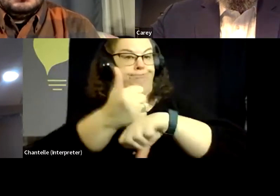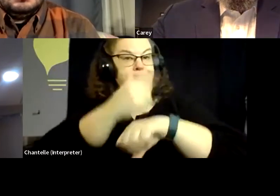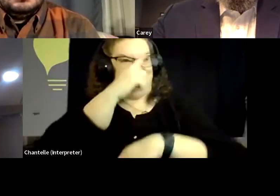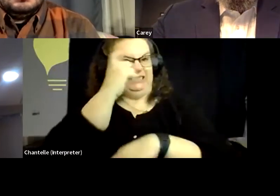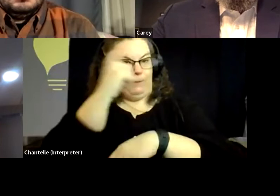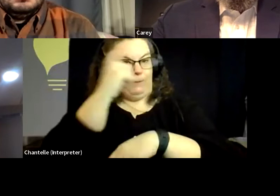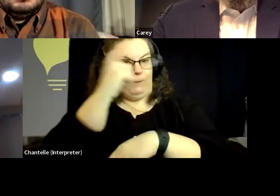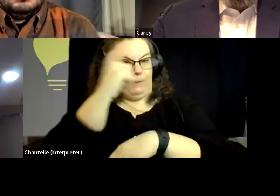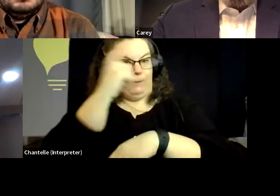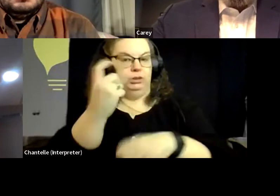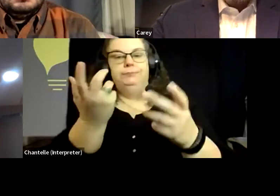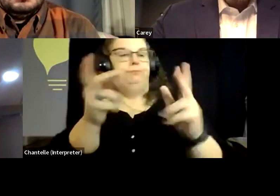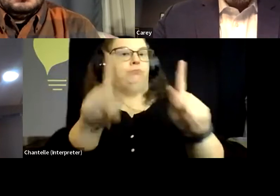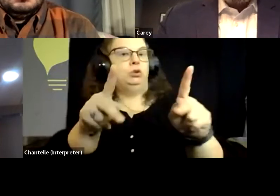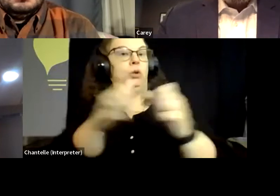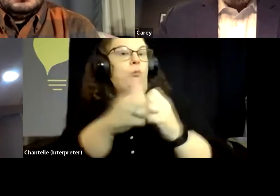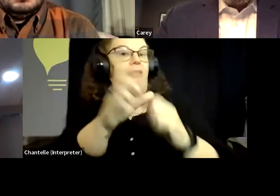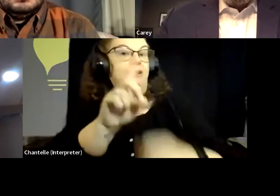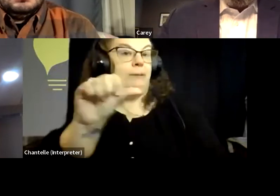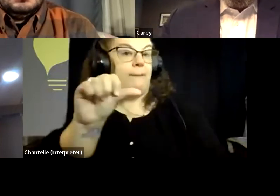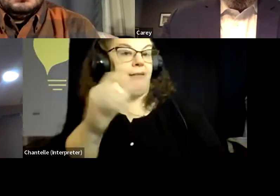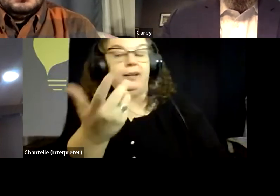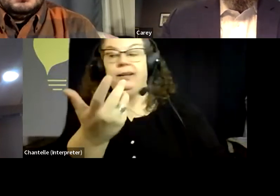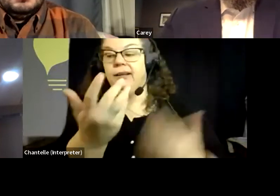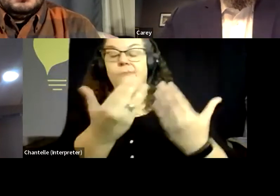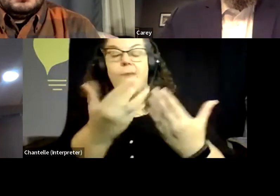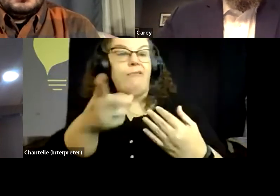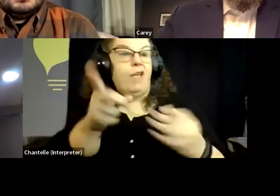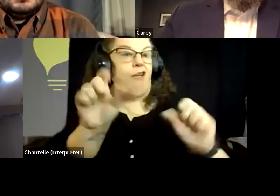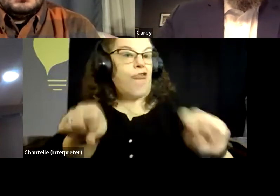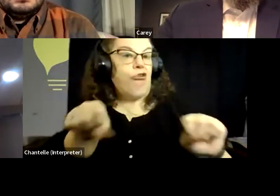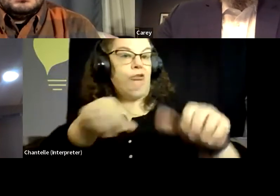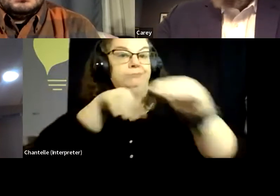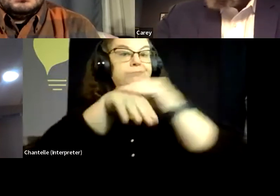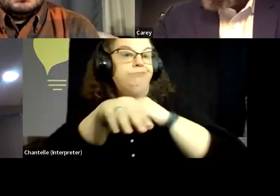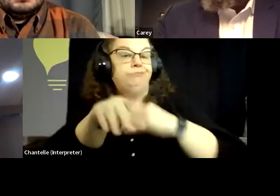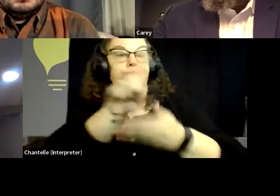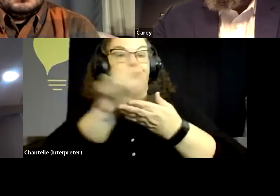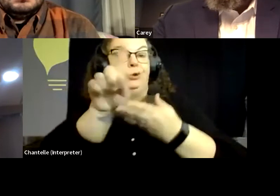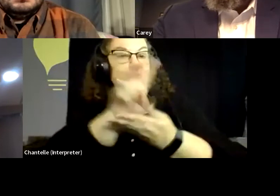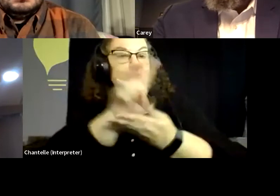an individual with a disability, maybe they were able to come in for a couple of weeks and experience that